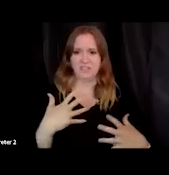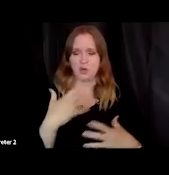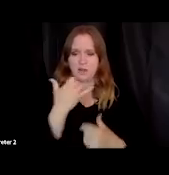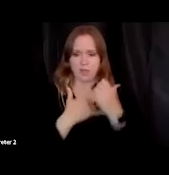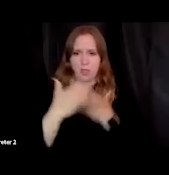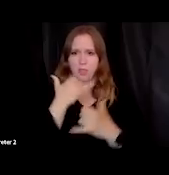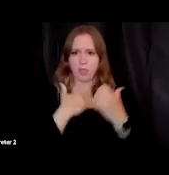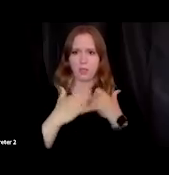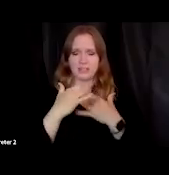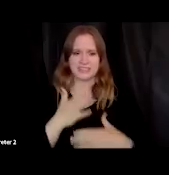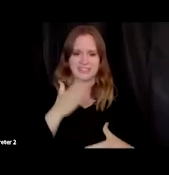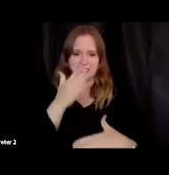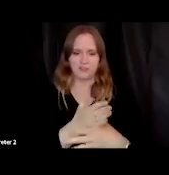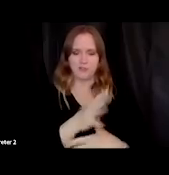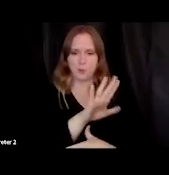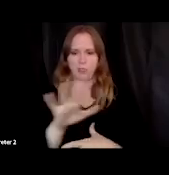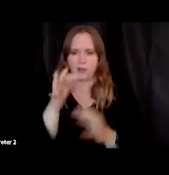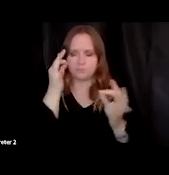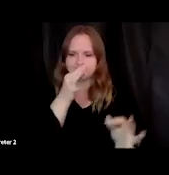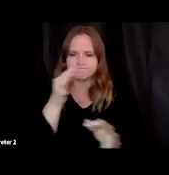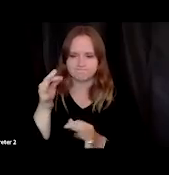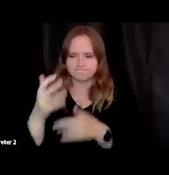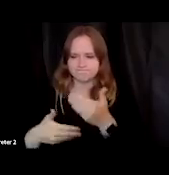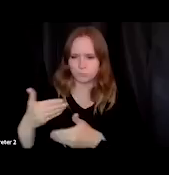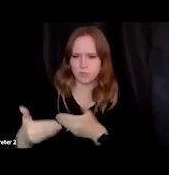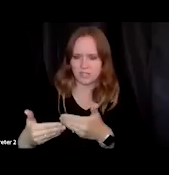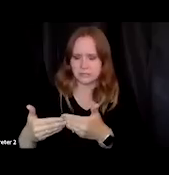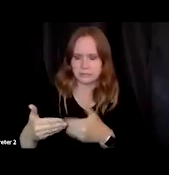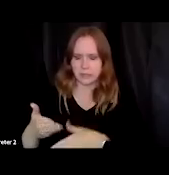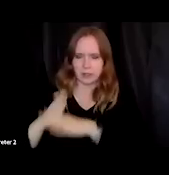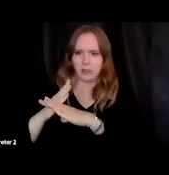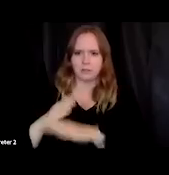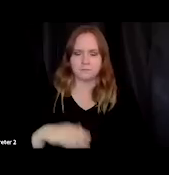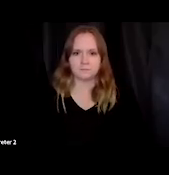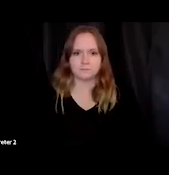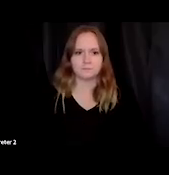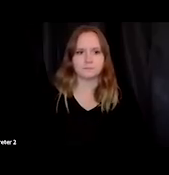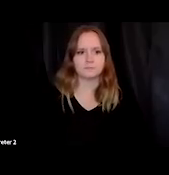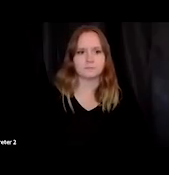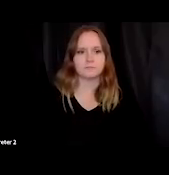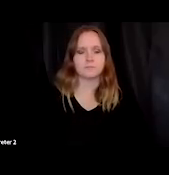with the decision making process. A lot of people have strong beliefs about responsibility